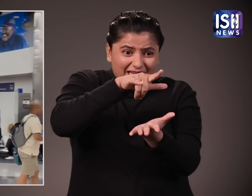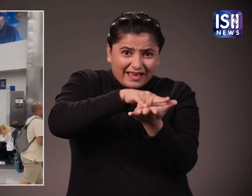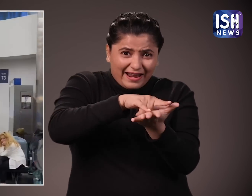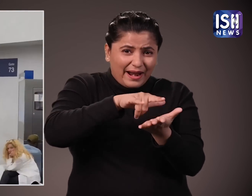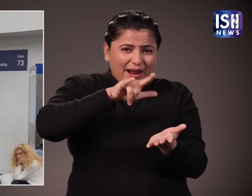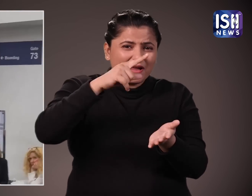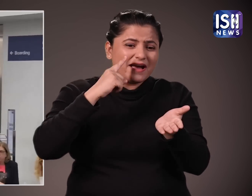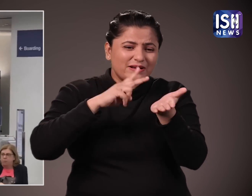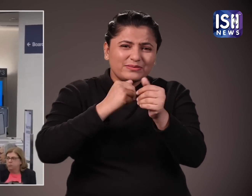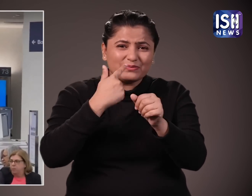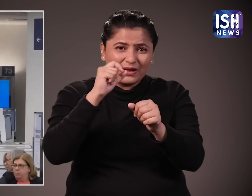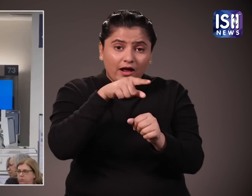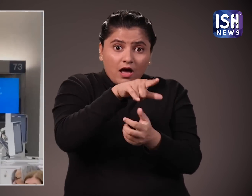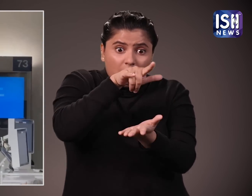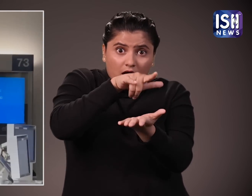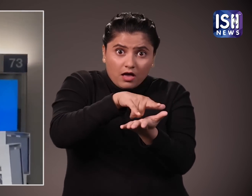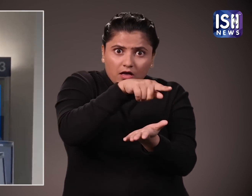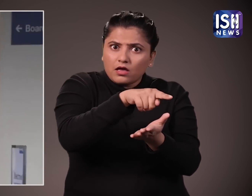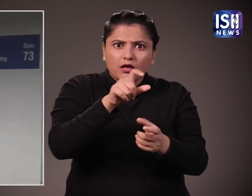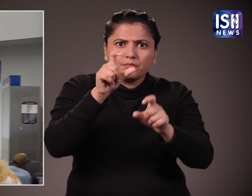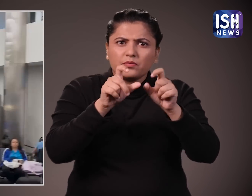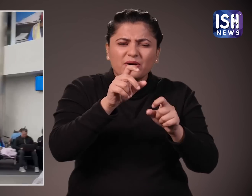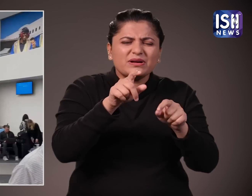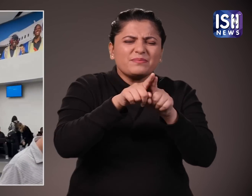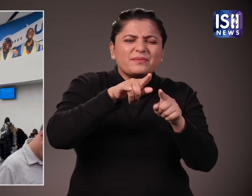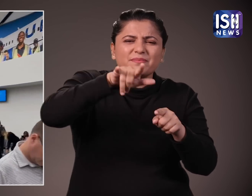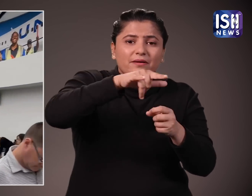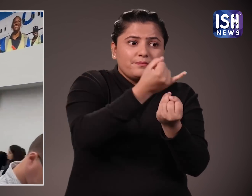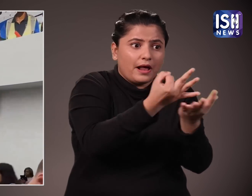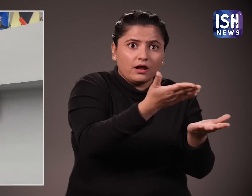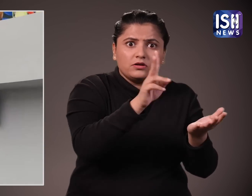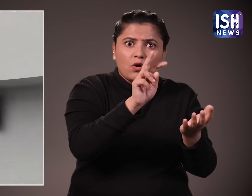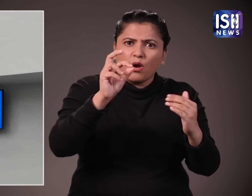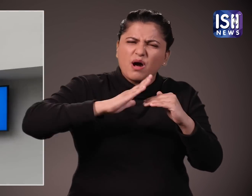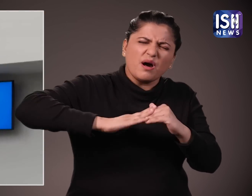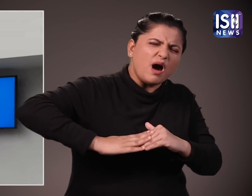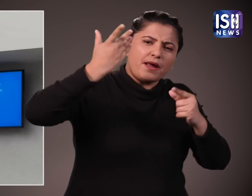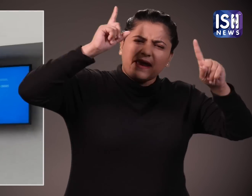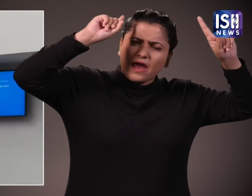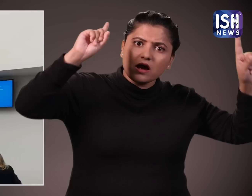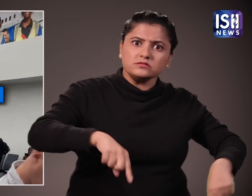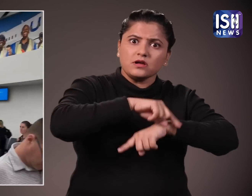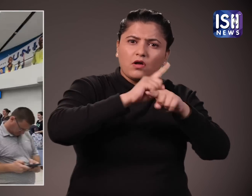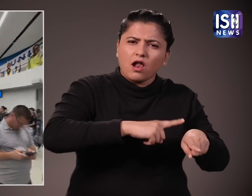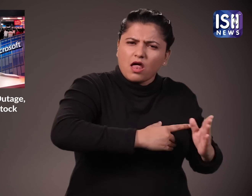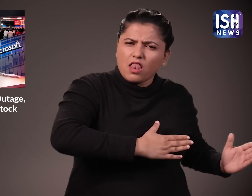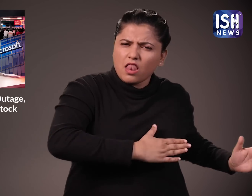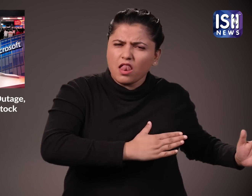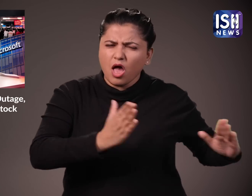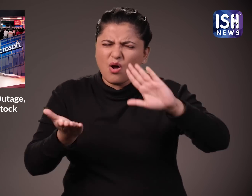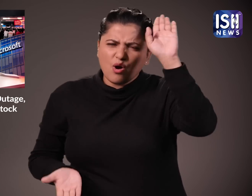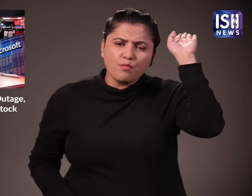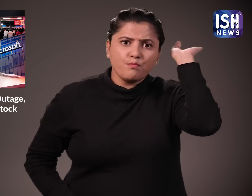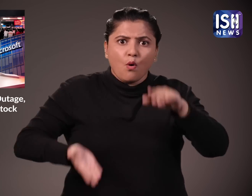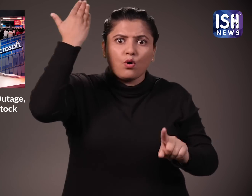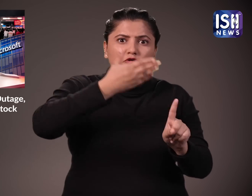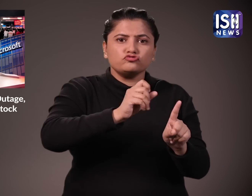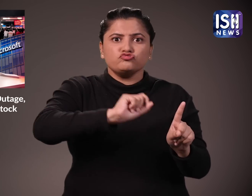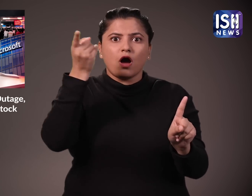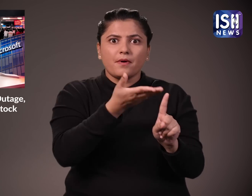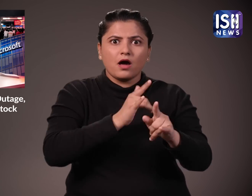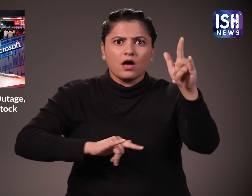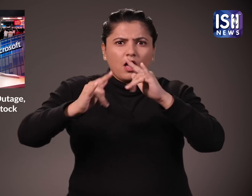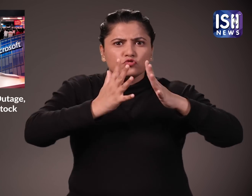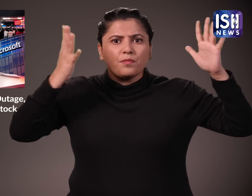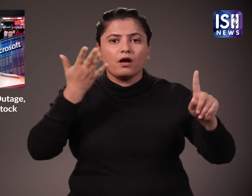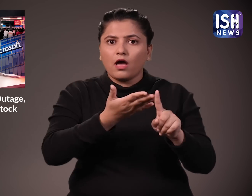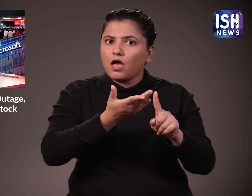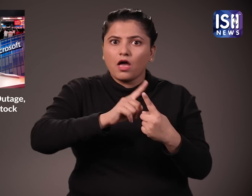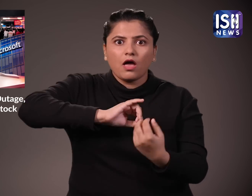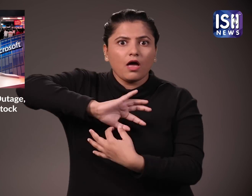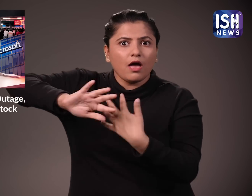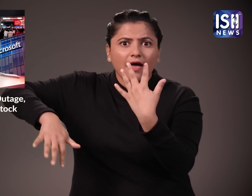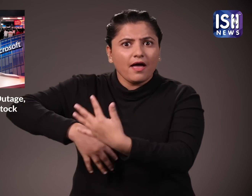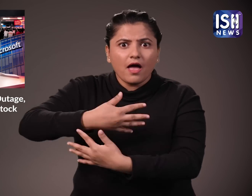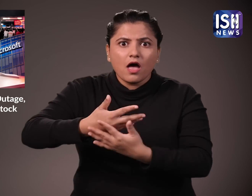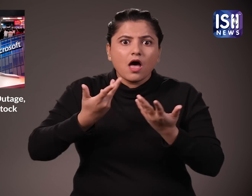Indigo alone cancelled more than 200 flights and many of its flights were delayed.